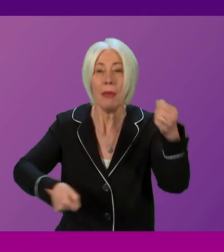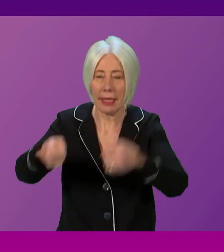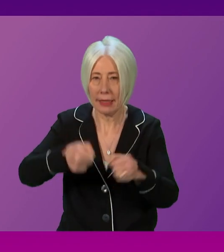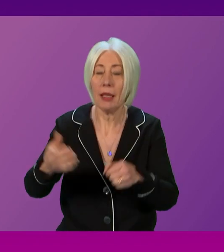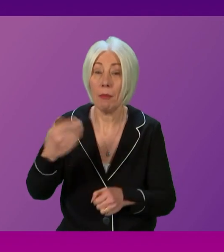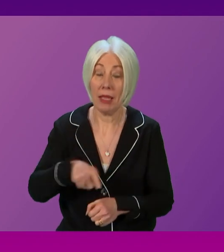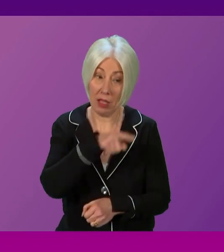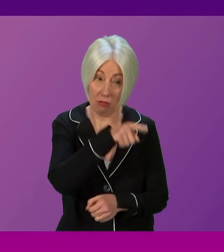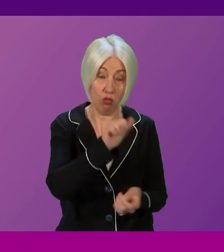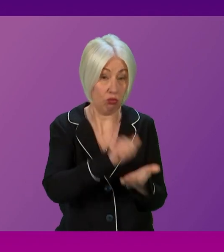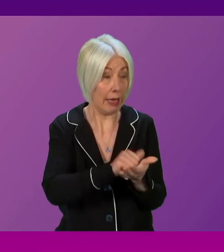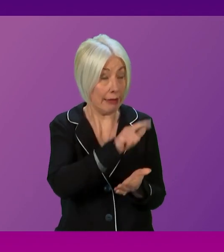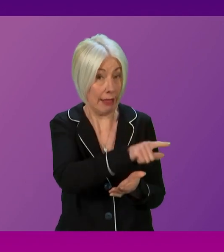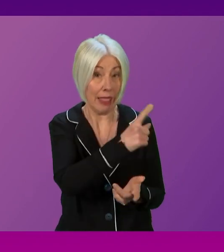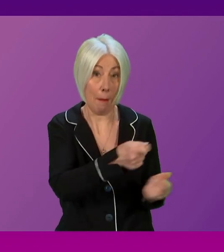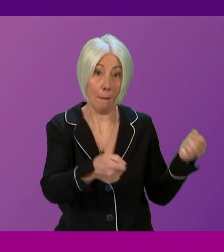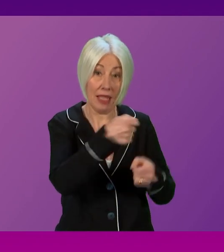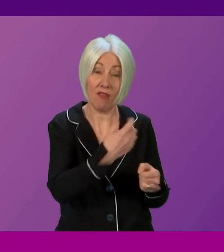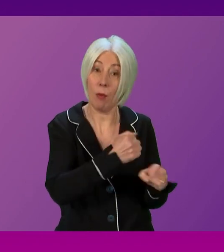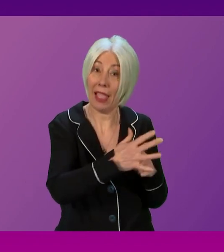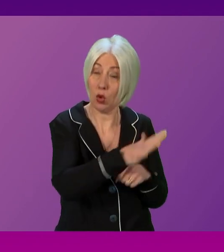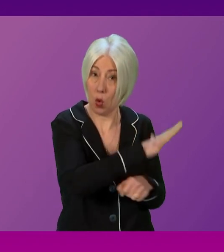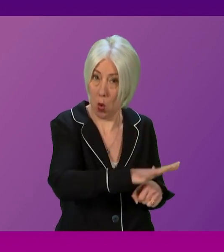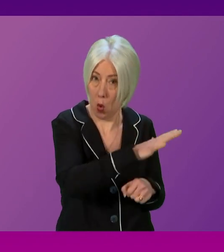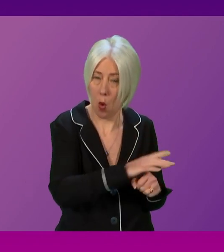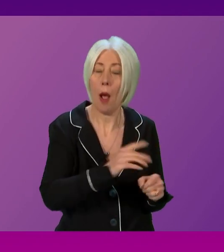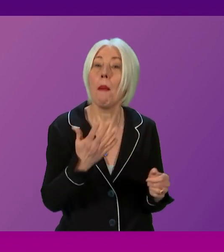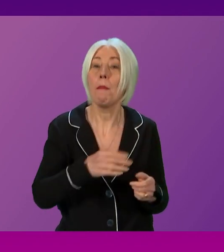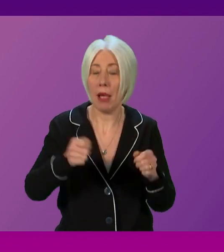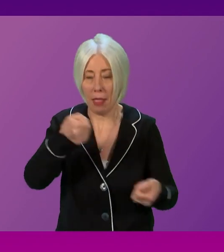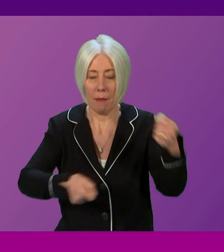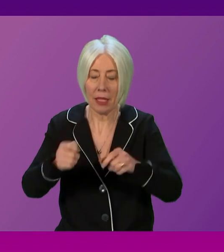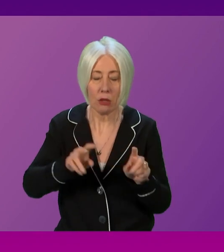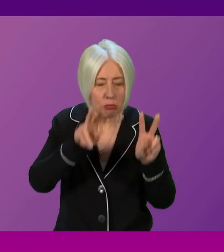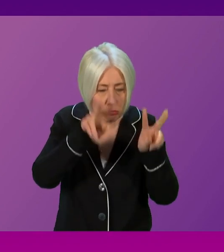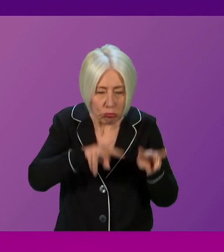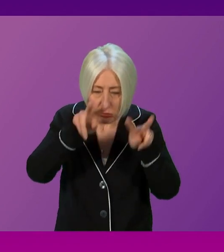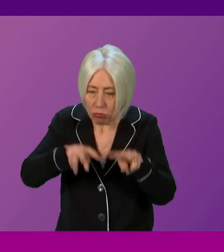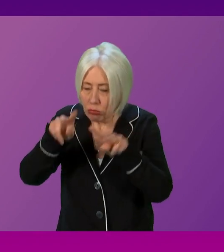one that Pauline McNeill refers to. They were assessed in line with the published criteria,